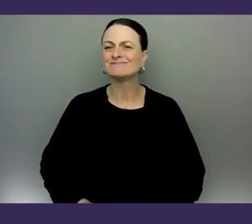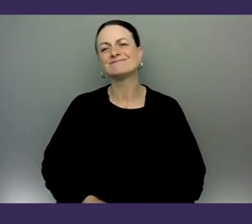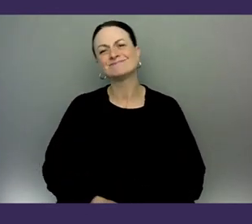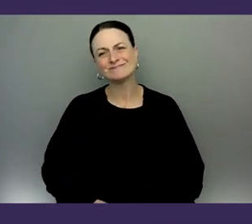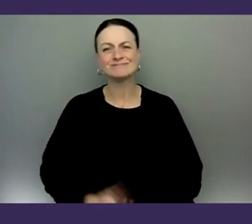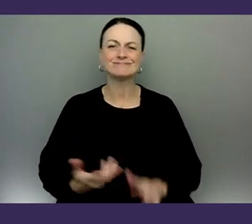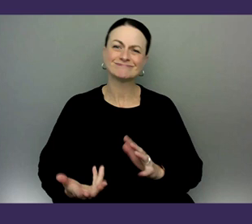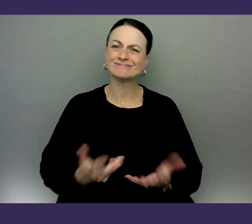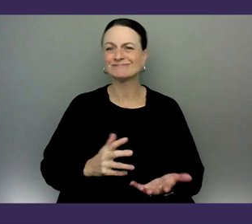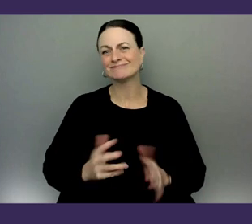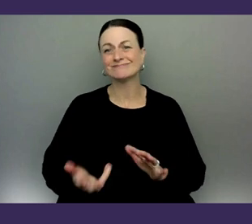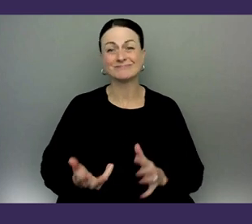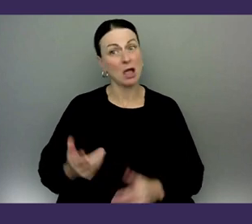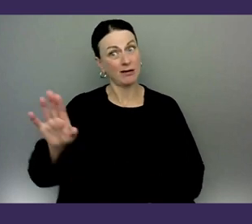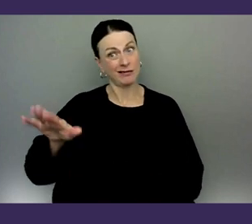We have been very fortunate, actually.